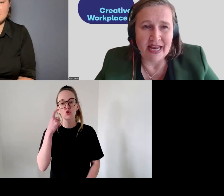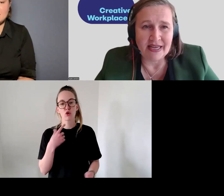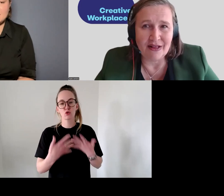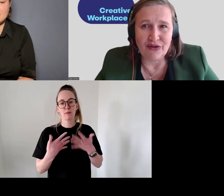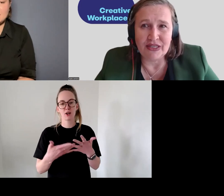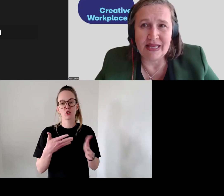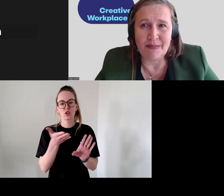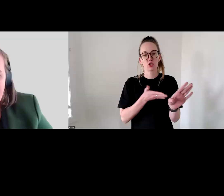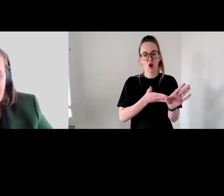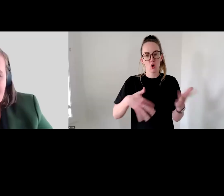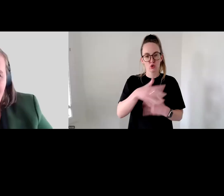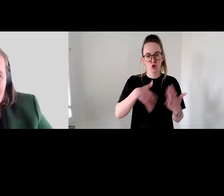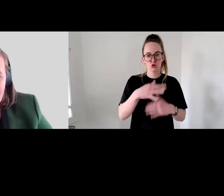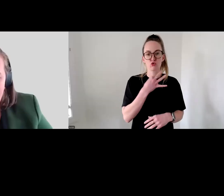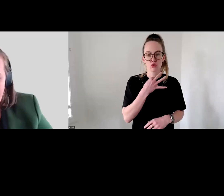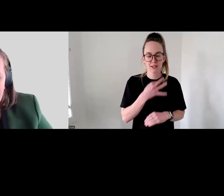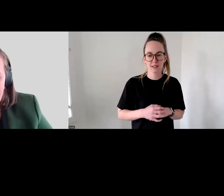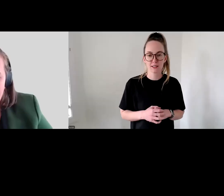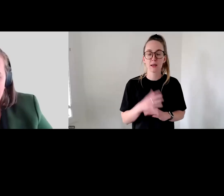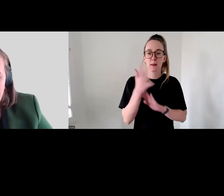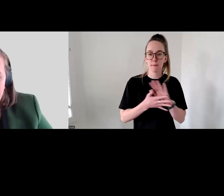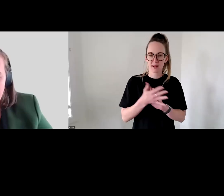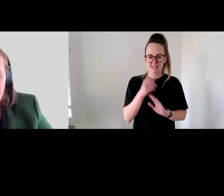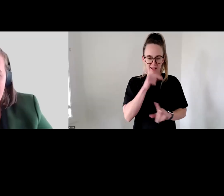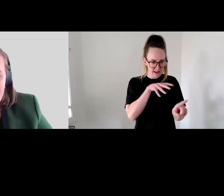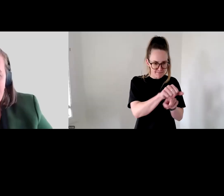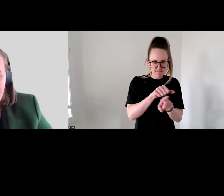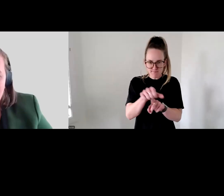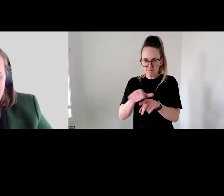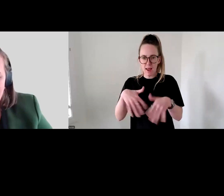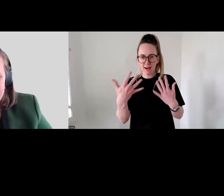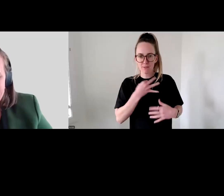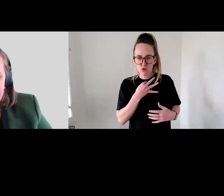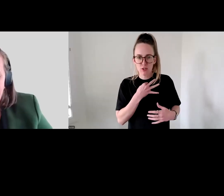That includes them identifying and managing this risk through implementing control measures,